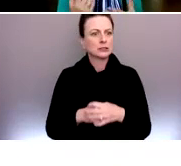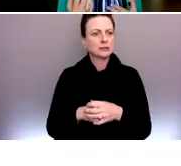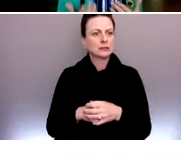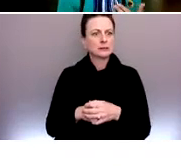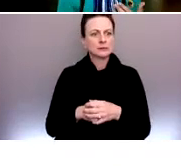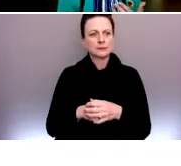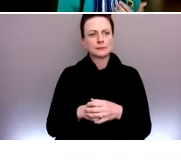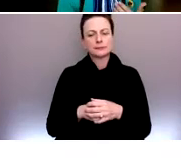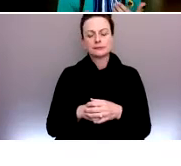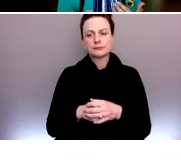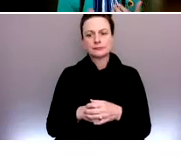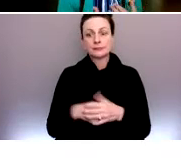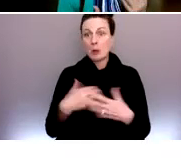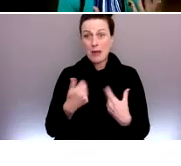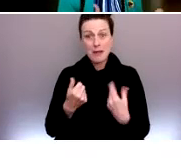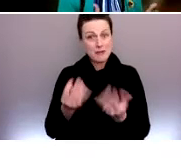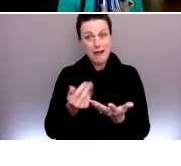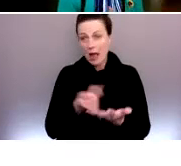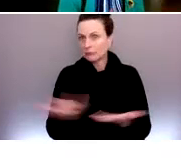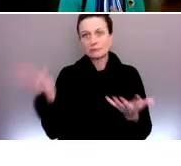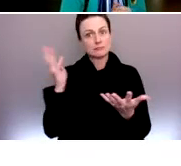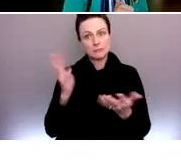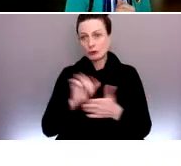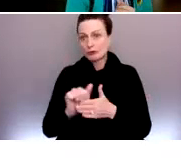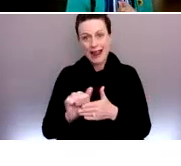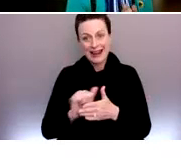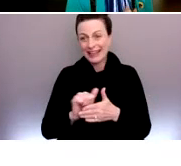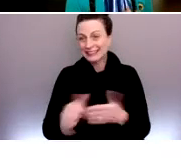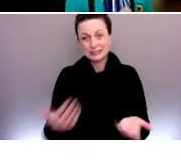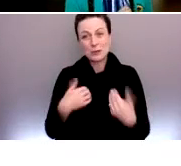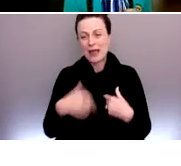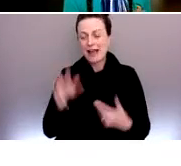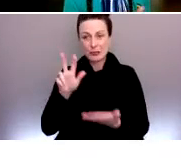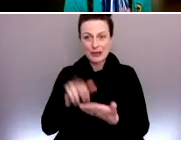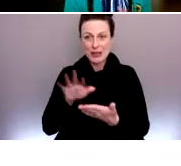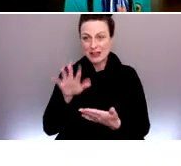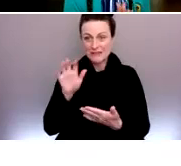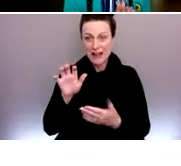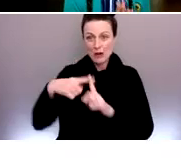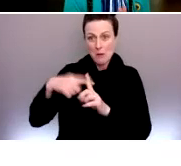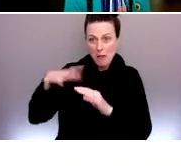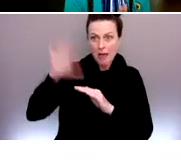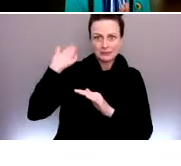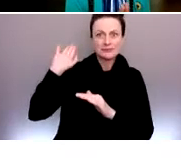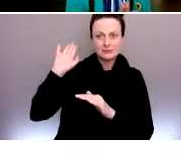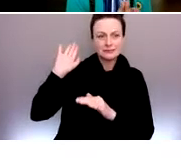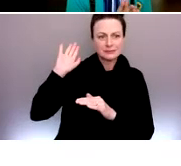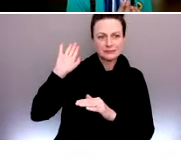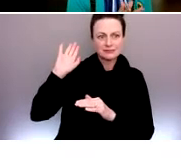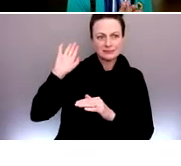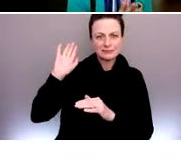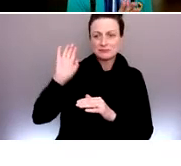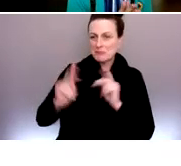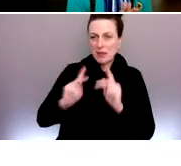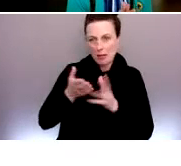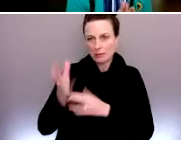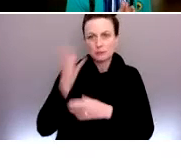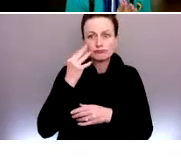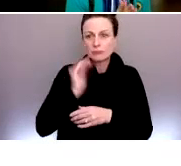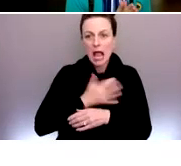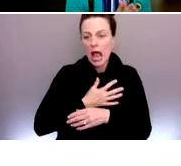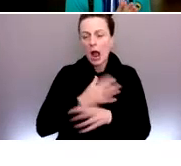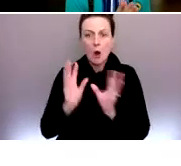several trainings, we have had 3500+ go through our webinars and conferences and trainings,